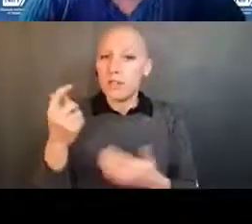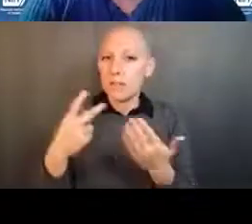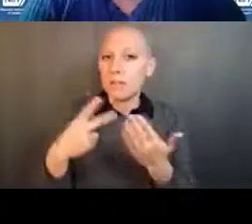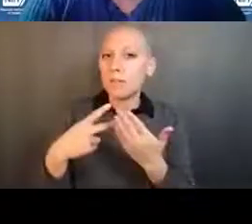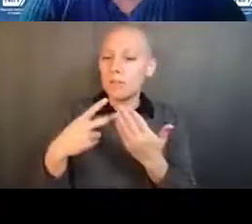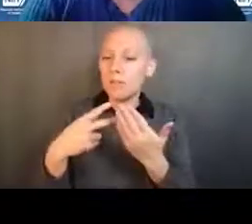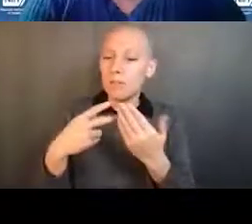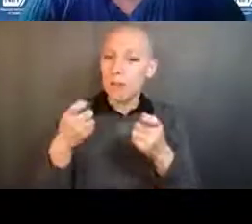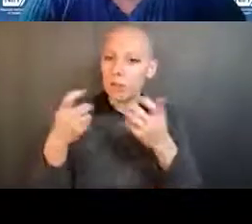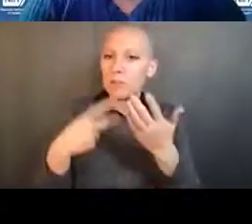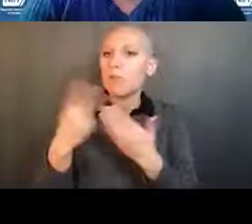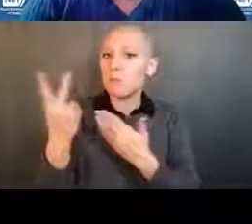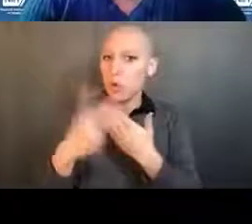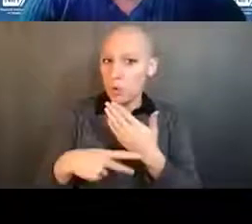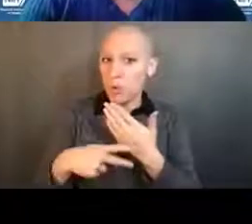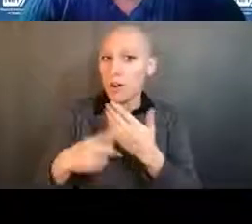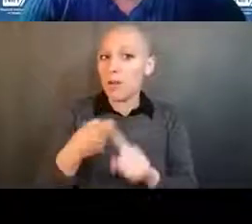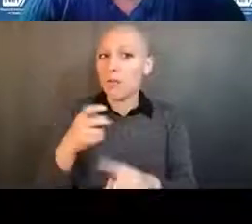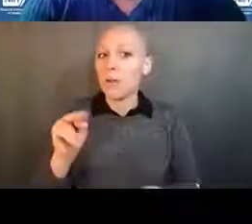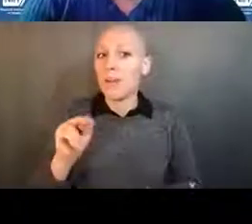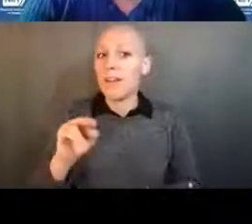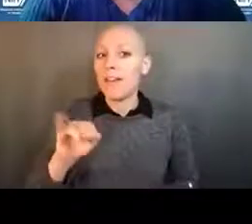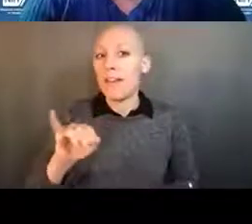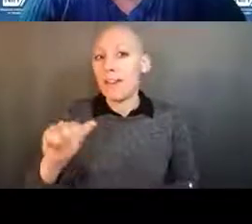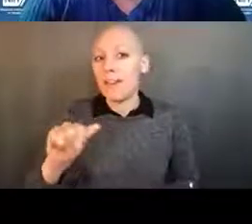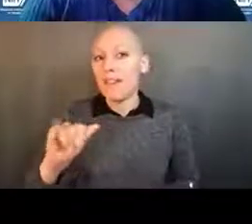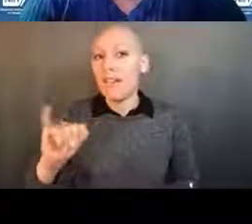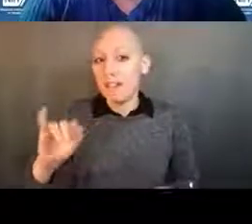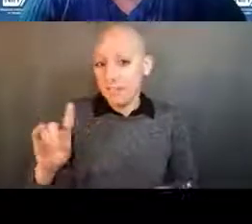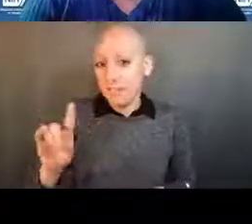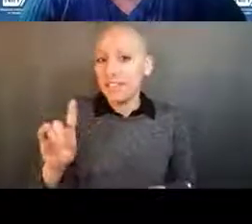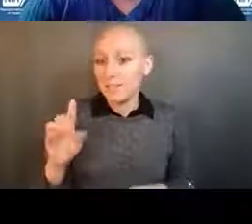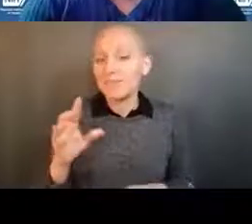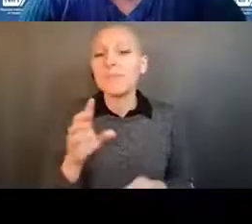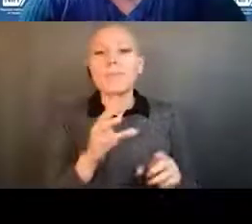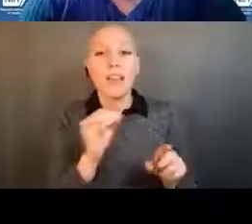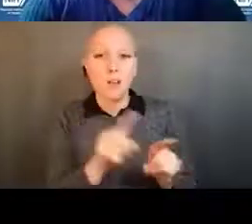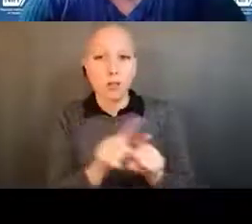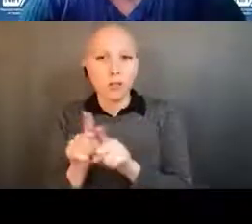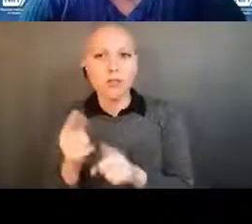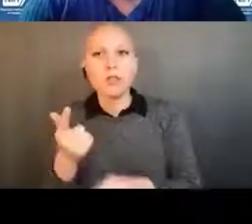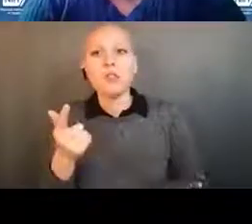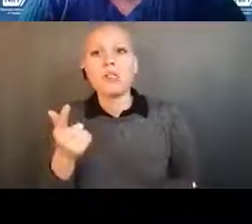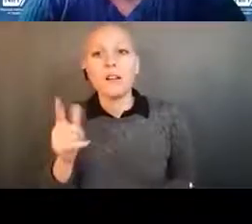And Dr. Glen McGugan the program office in the Parasitology and International Programs